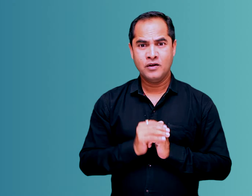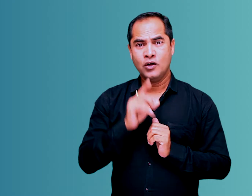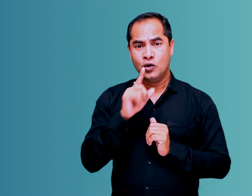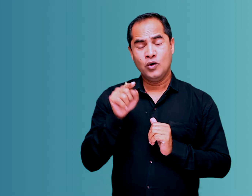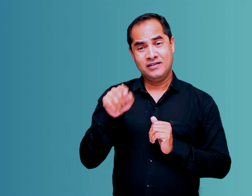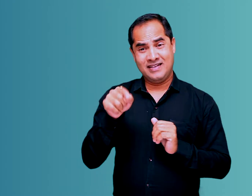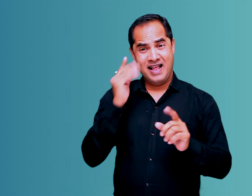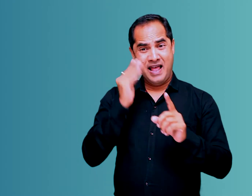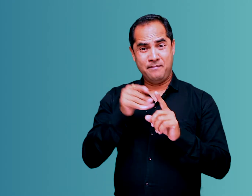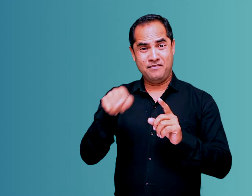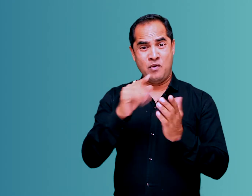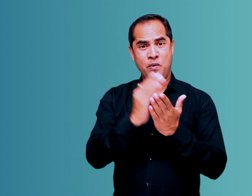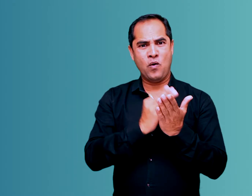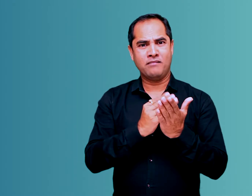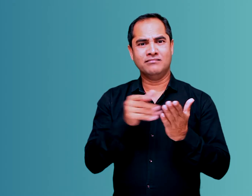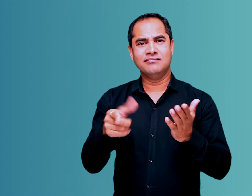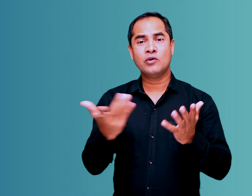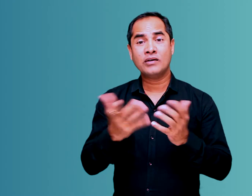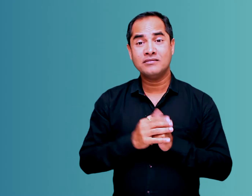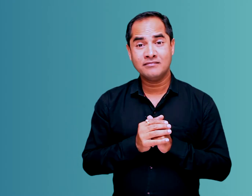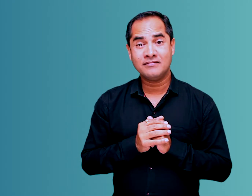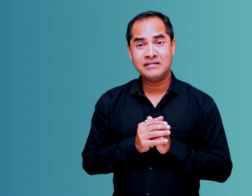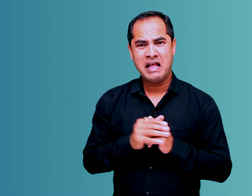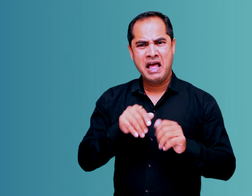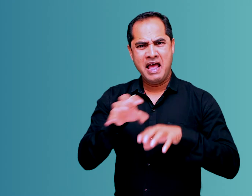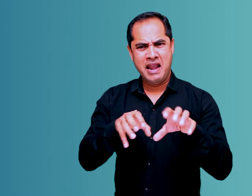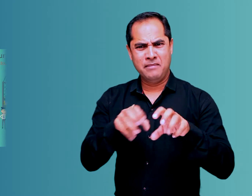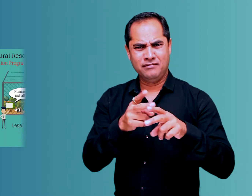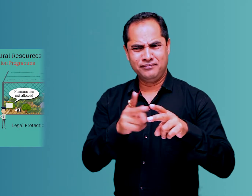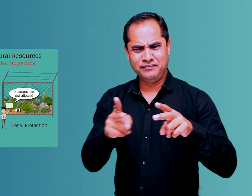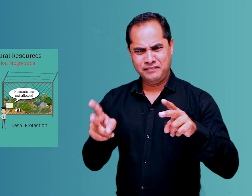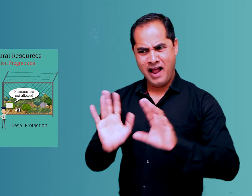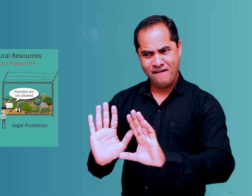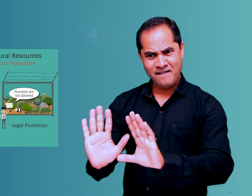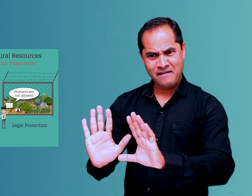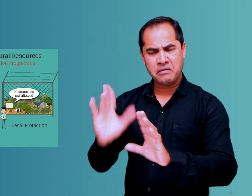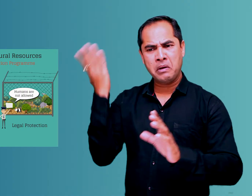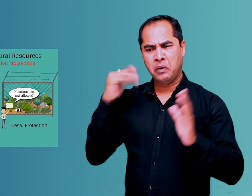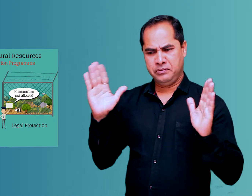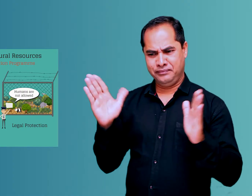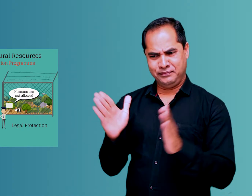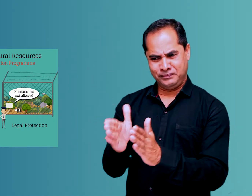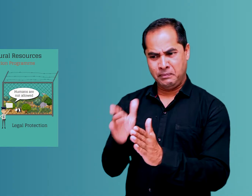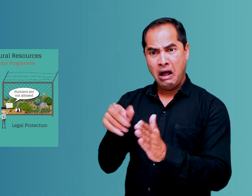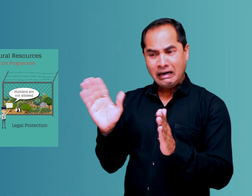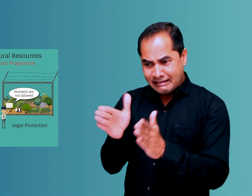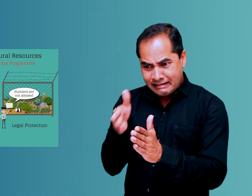especially protect the remaining population of certain endangered species